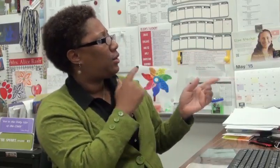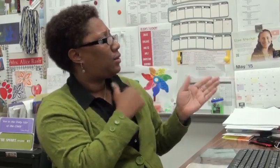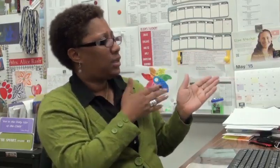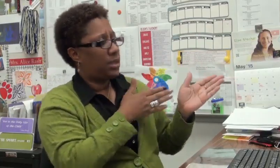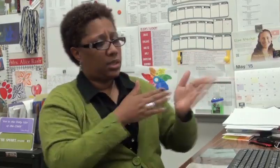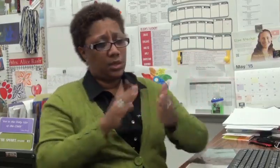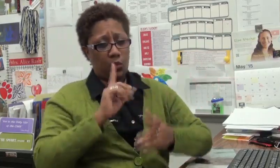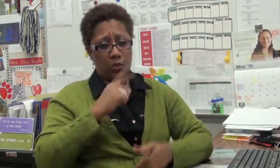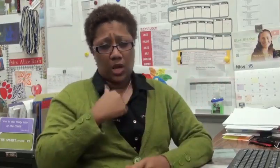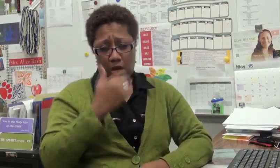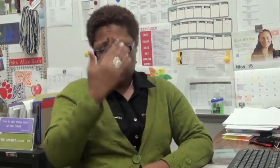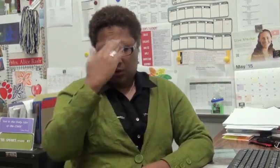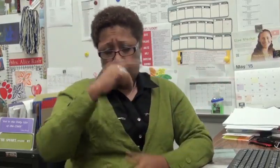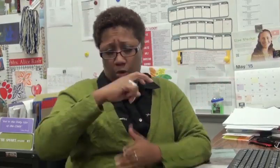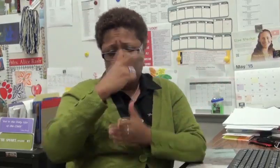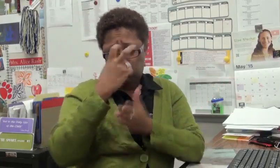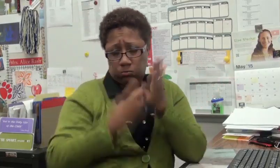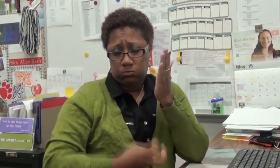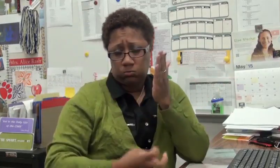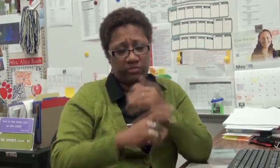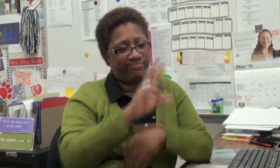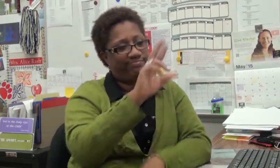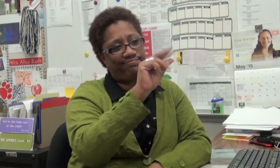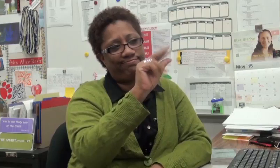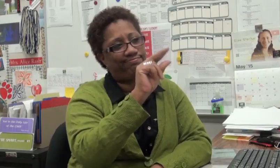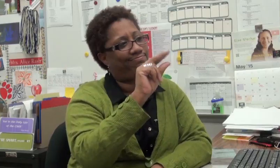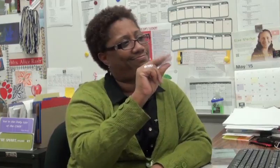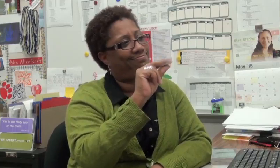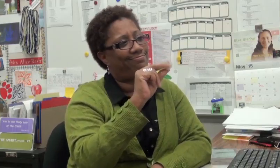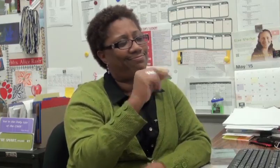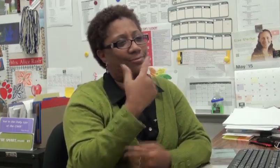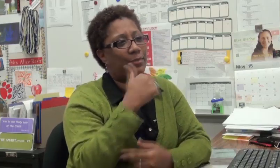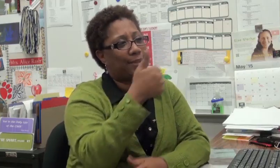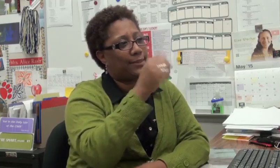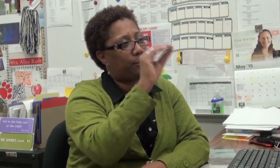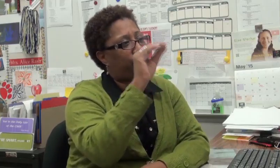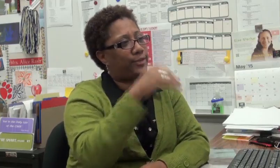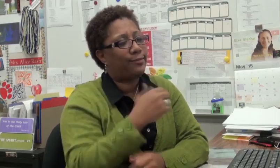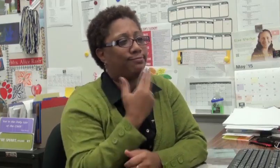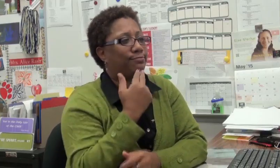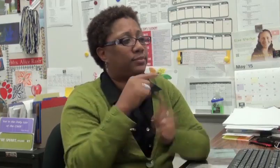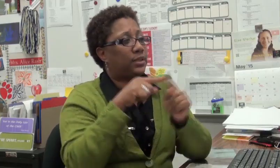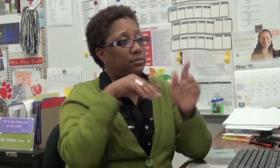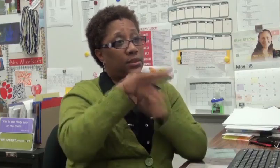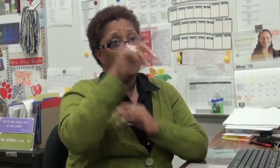But it was just scratching the surface.